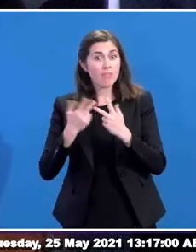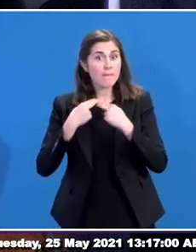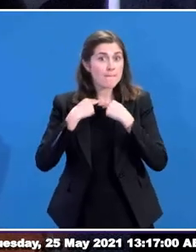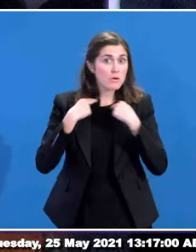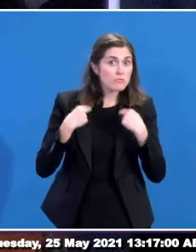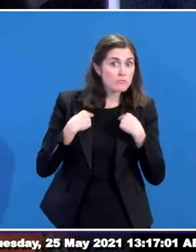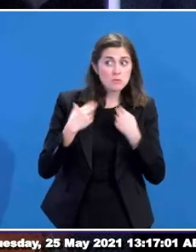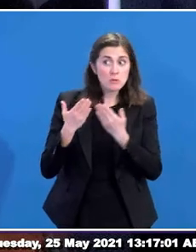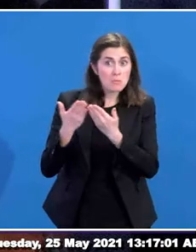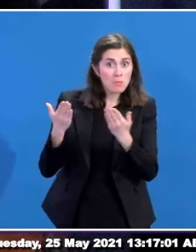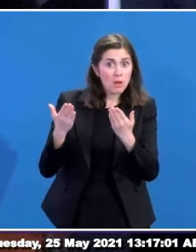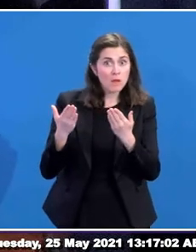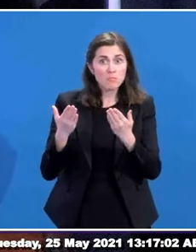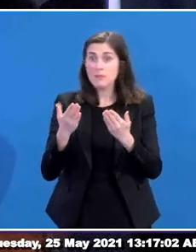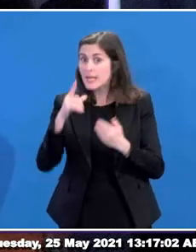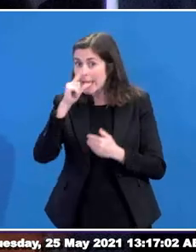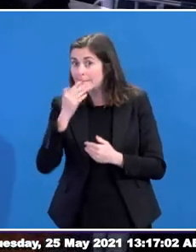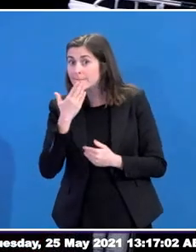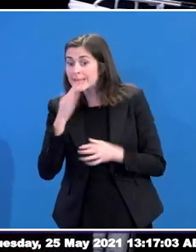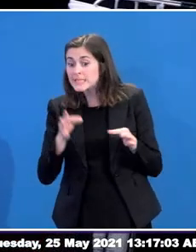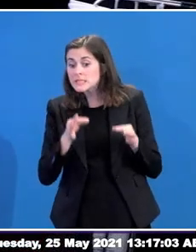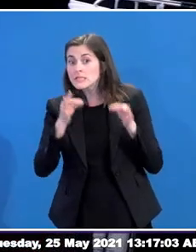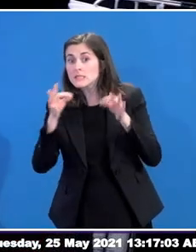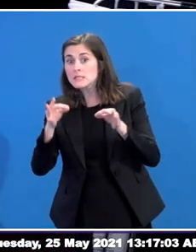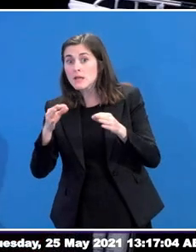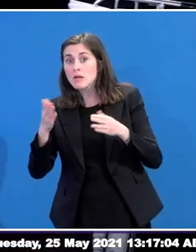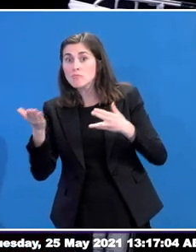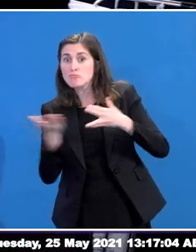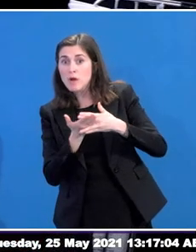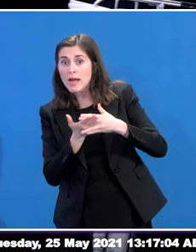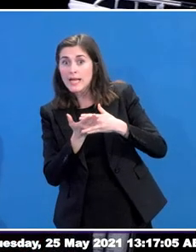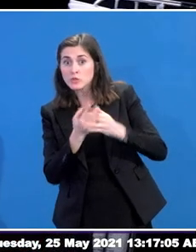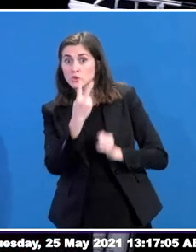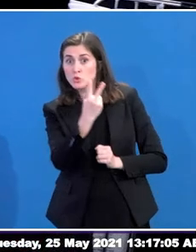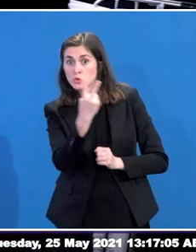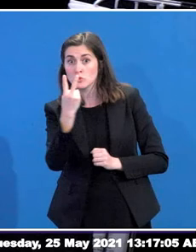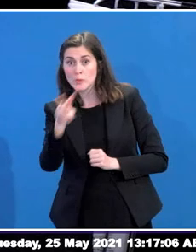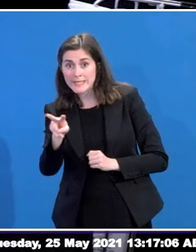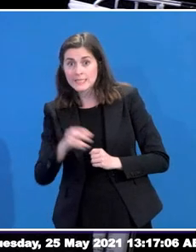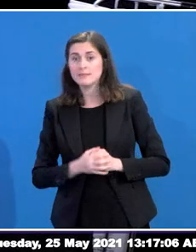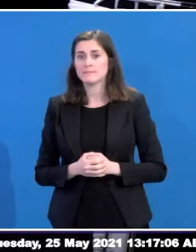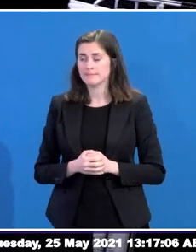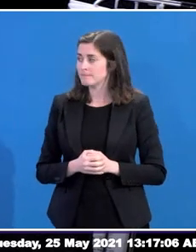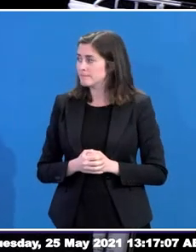could we adjourn until 20 past two? Yes. Well, on the assumption there are no questions to be asked by any of